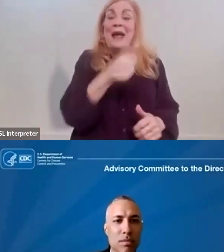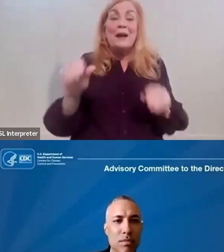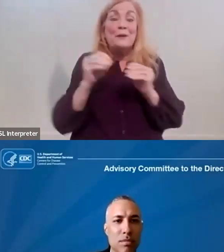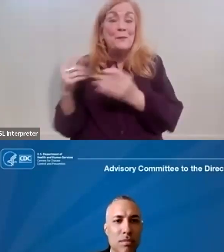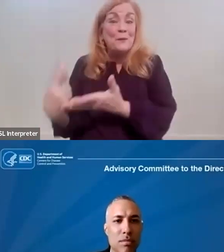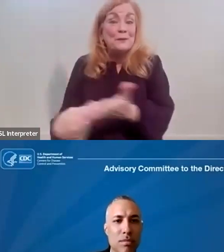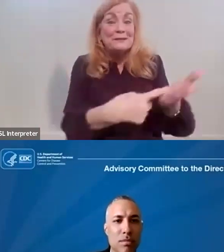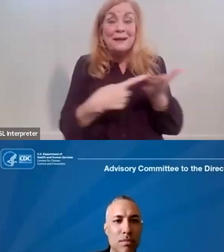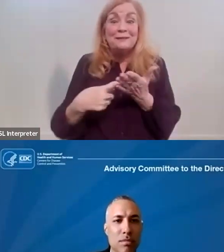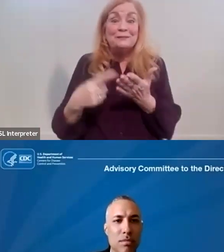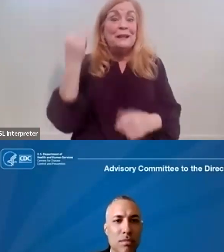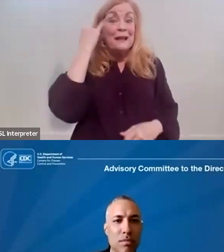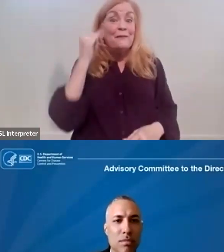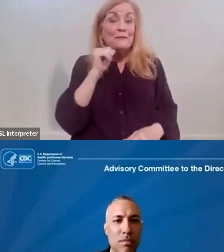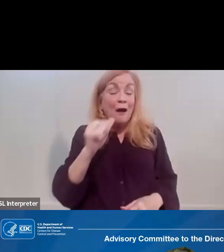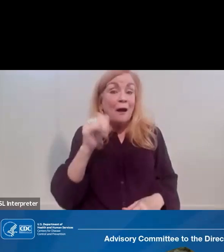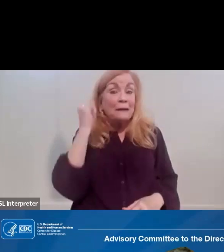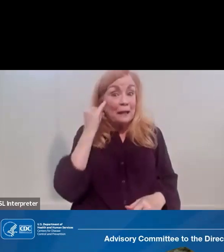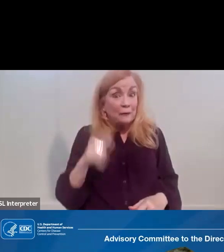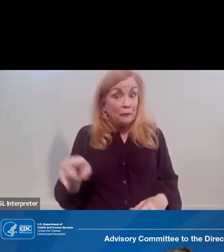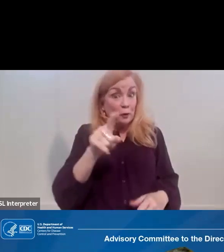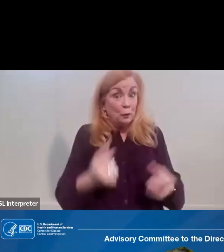If not all those in favor of the motion to stand up the workgroup,